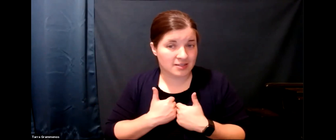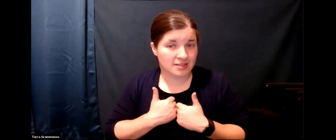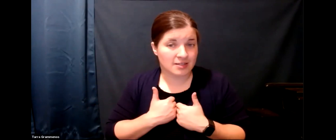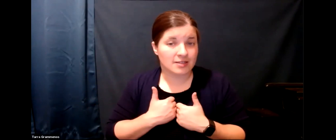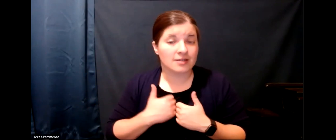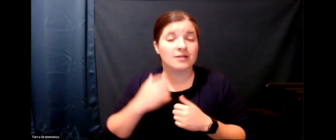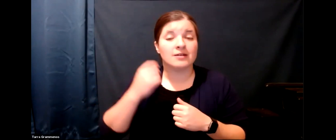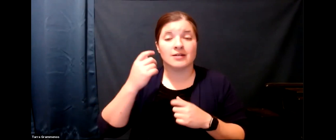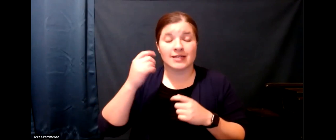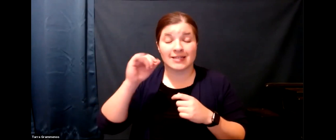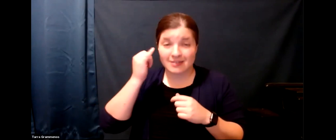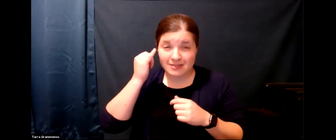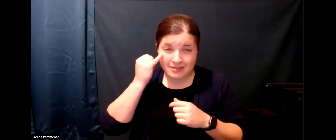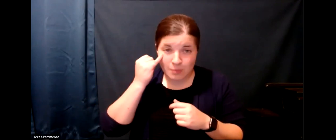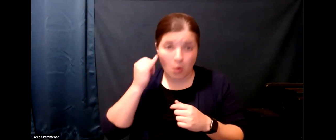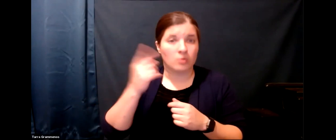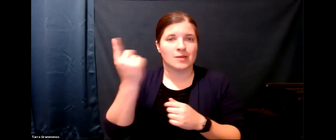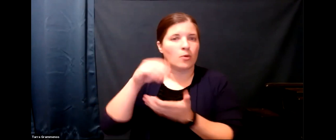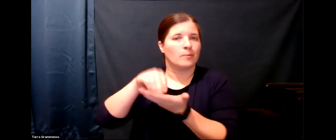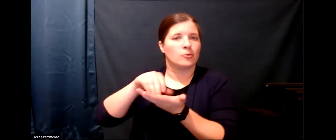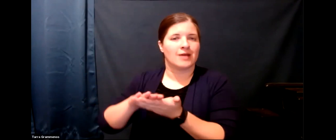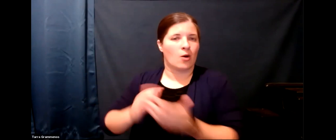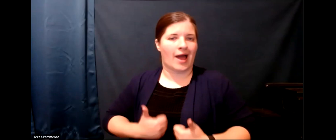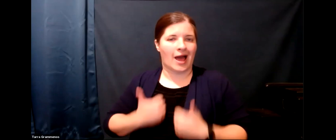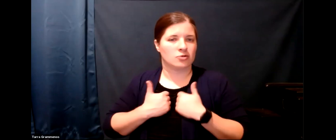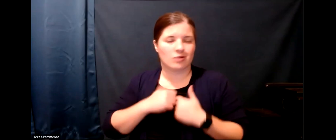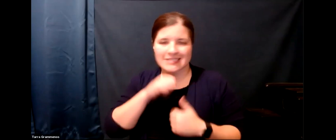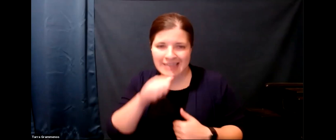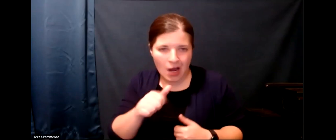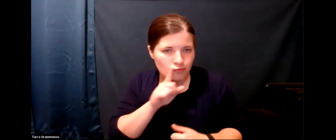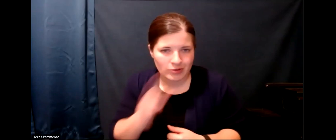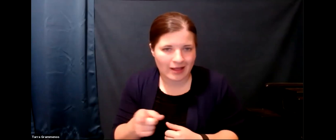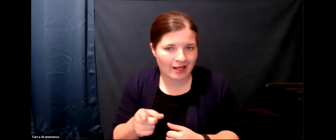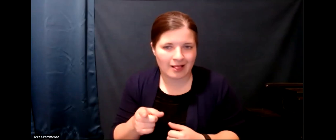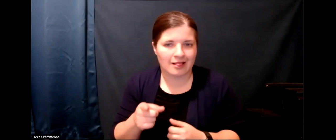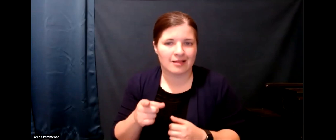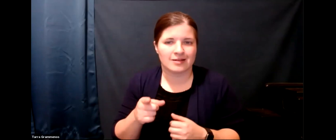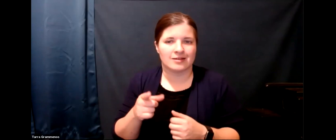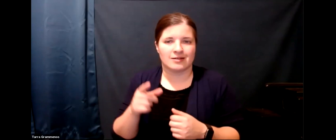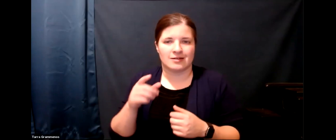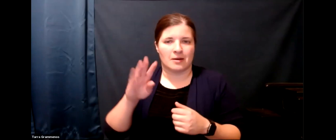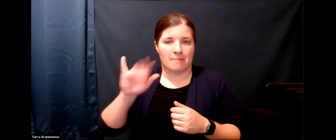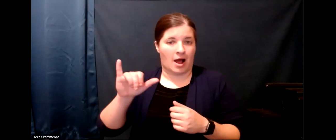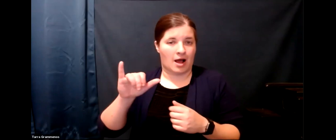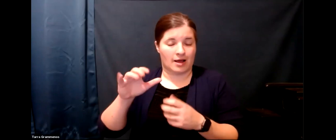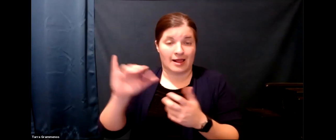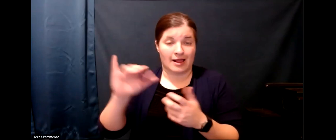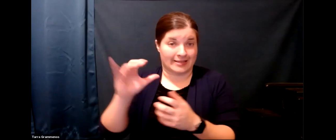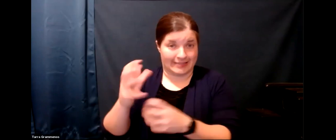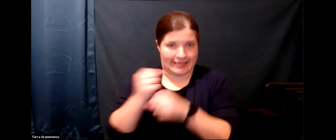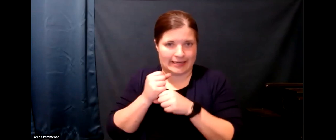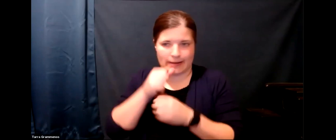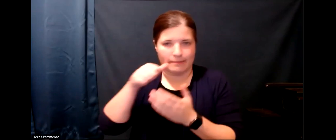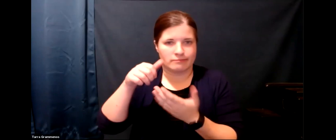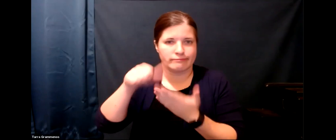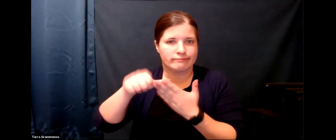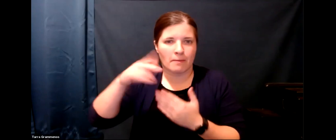be confirmed, by receiving a post card from the county,